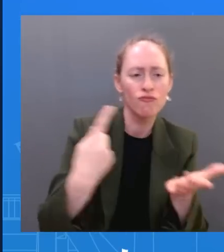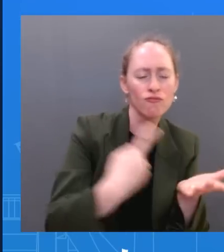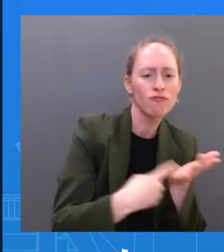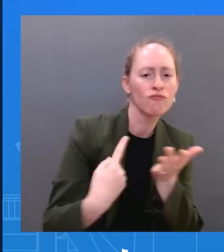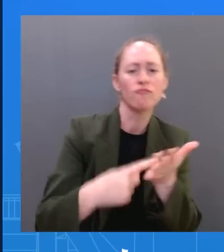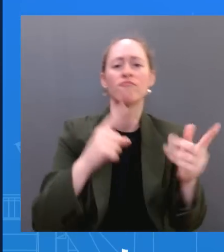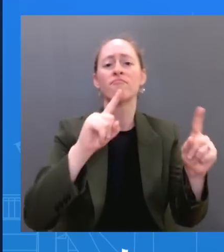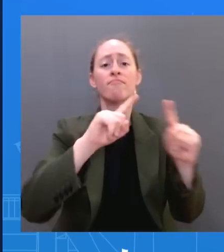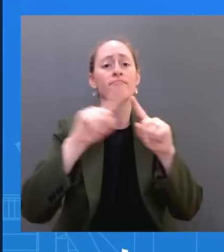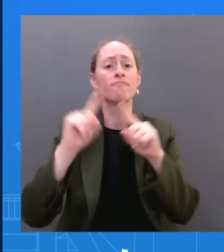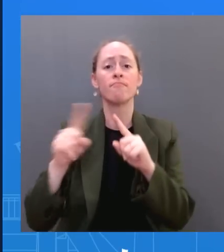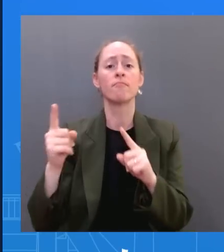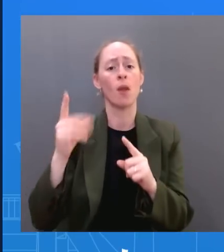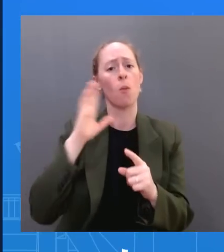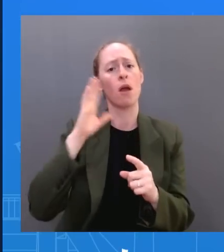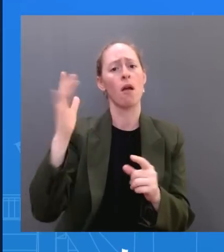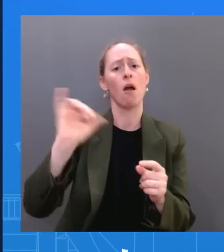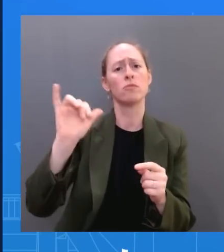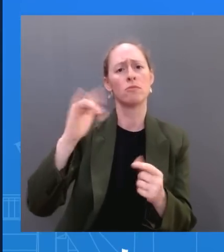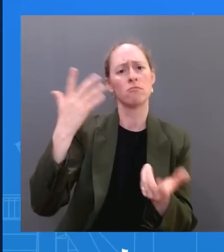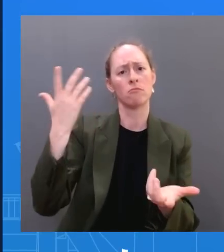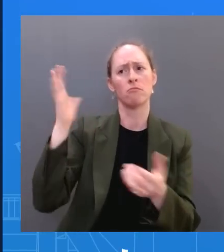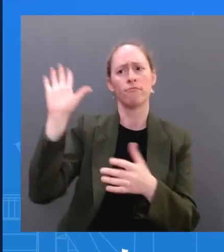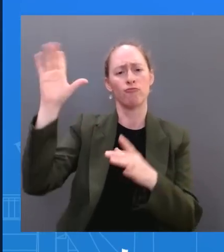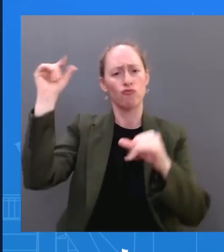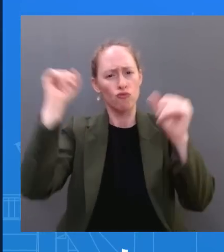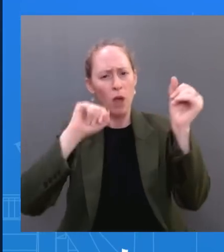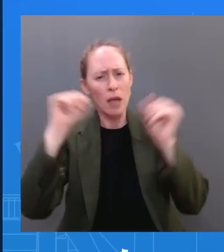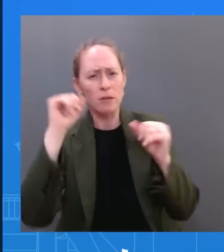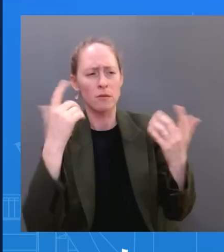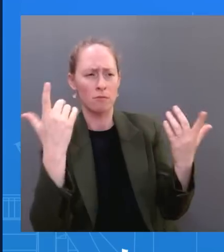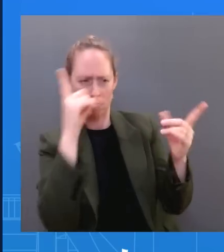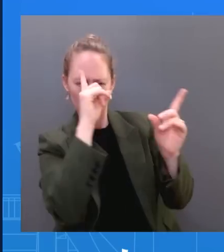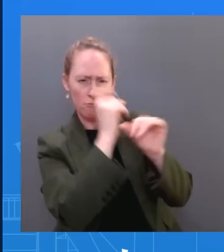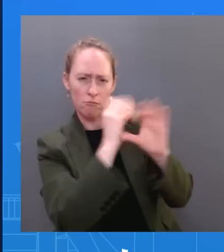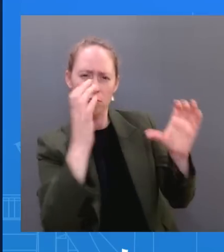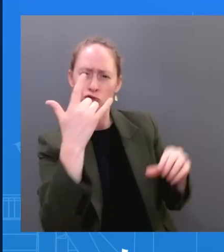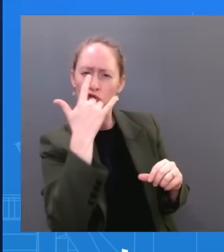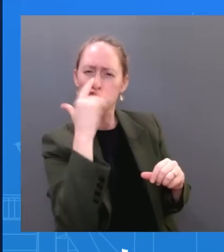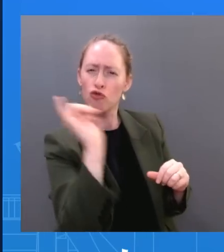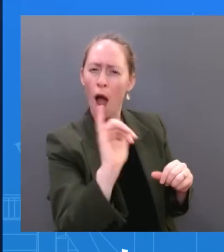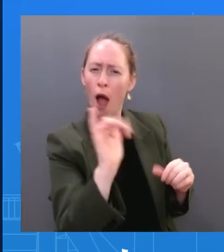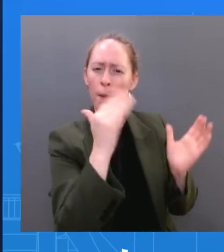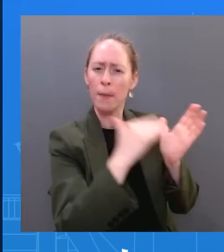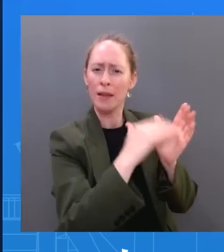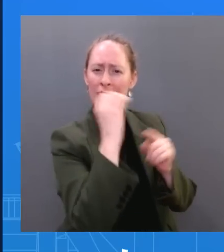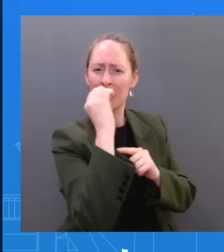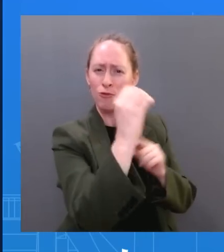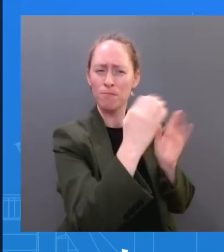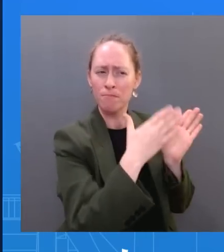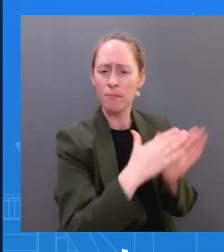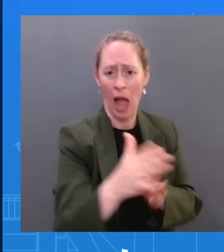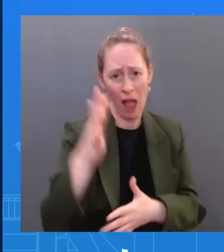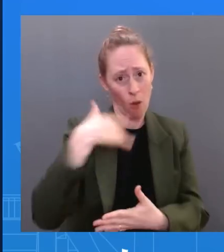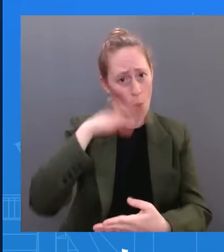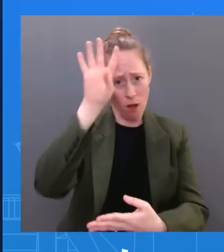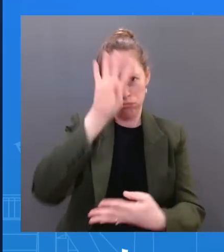There will be other engagements in a crowded and fast-paced schedule, and we will share them with you in due course. In fact, before we even leave,